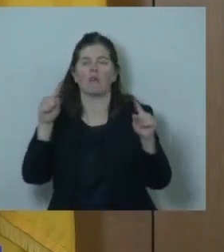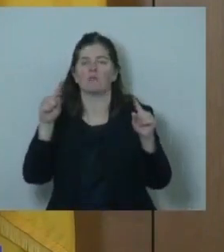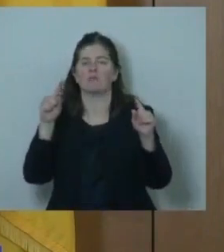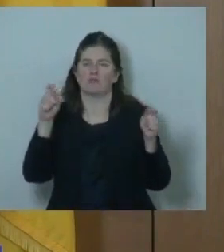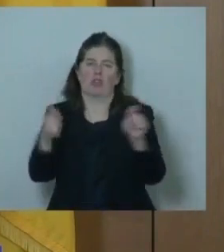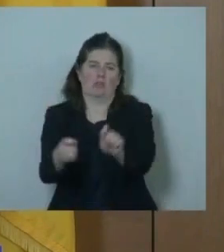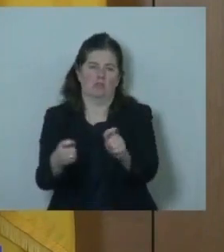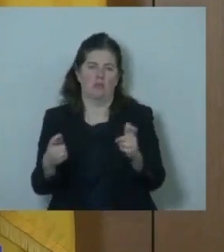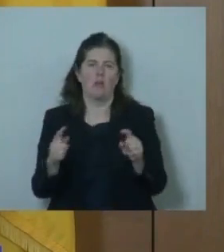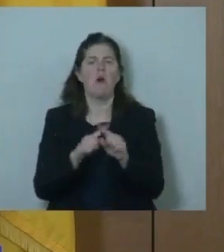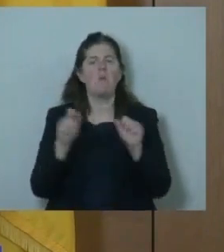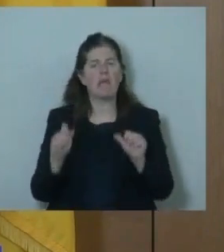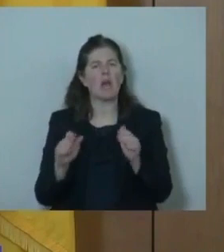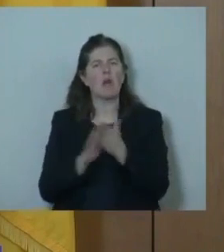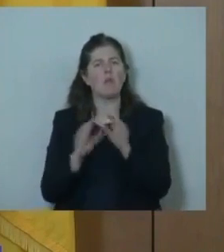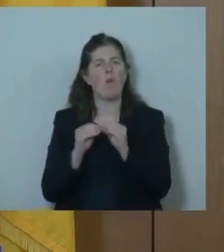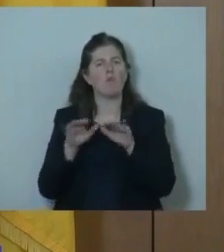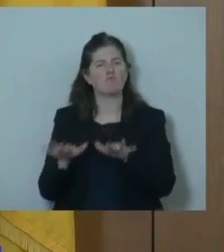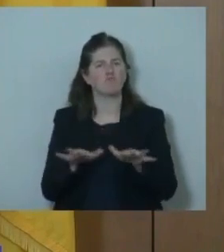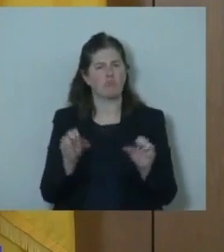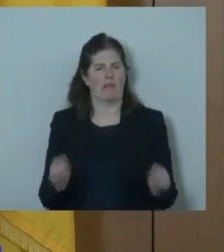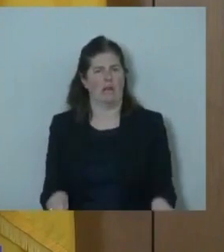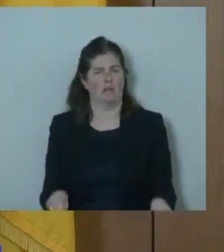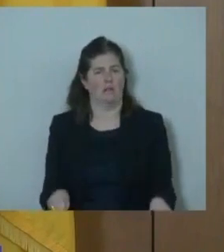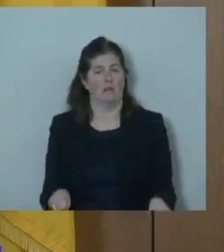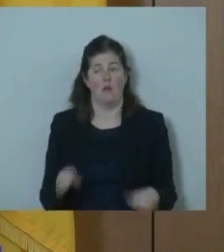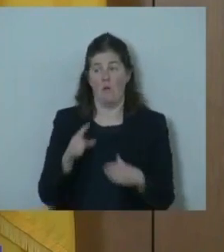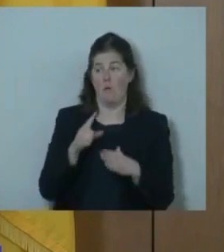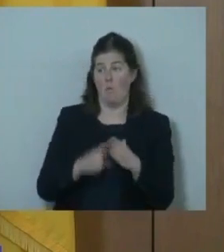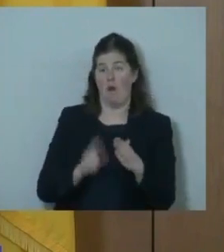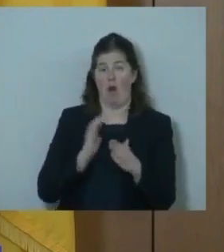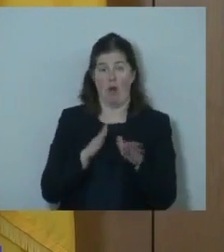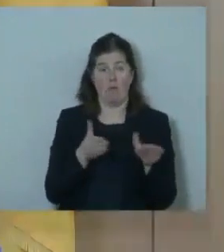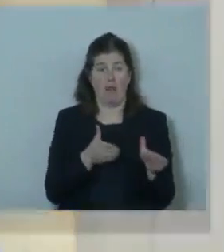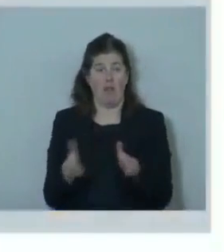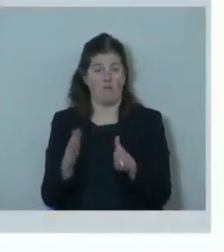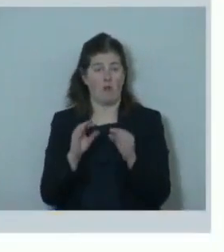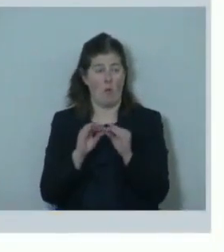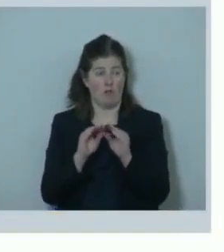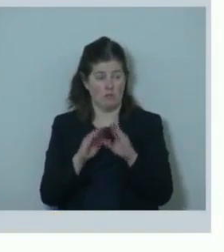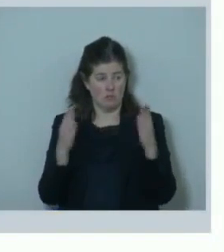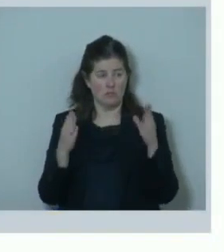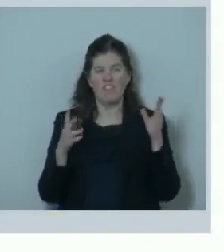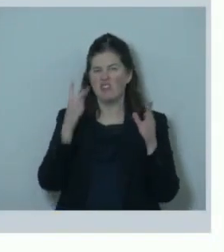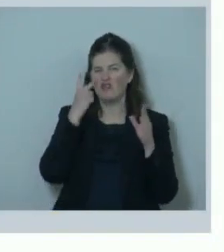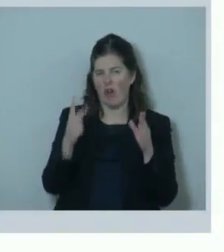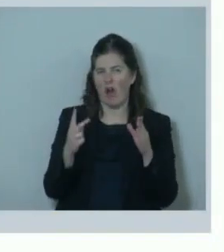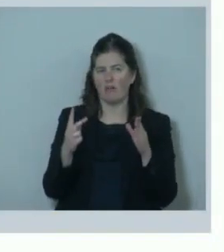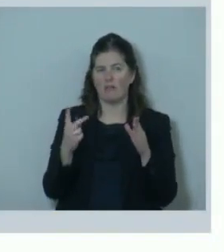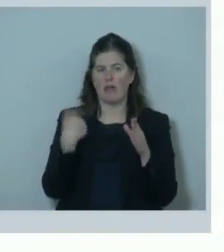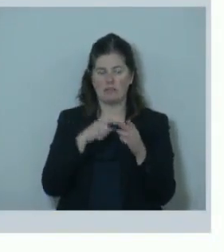THAT IS HOW THINGS ARE GOING TO BE UNTIL THERE IS A VACCINE. WE CAN EASE UP A BIT.